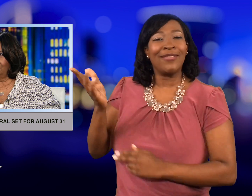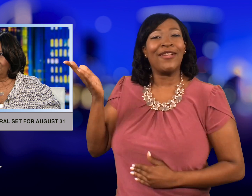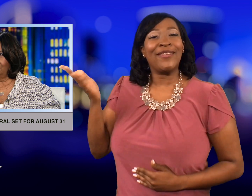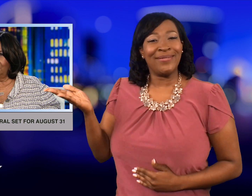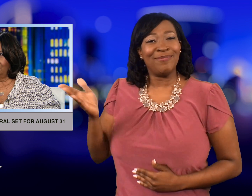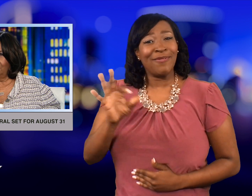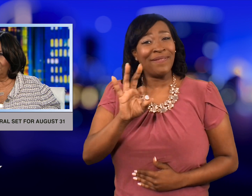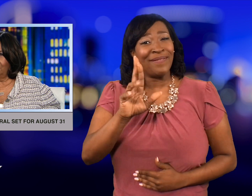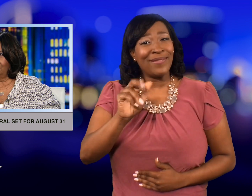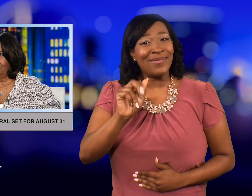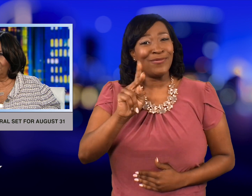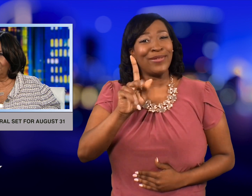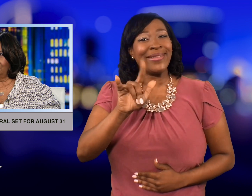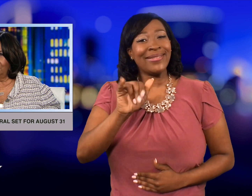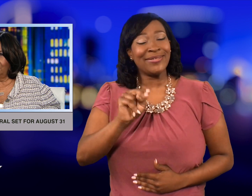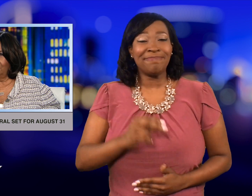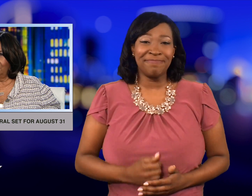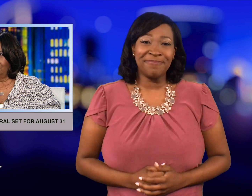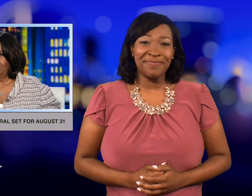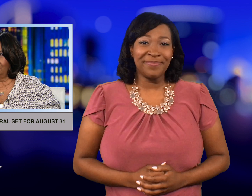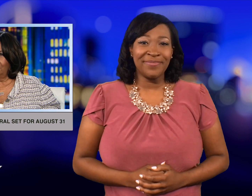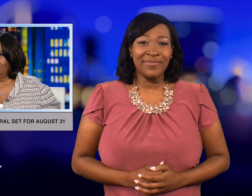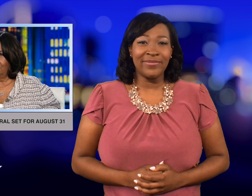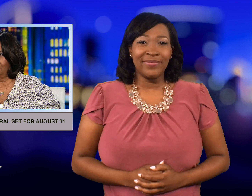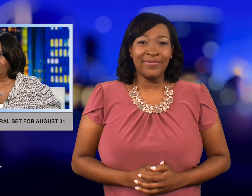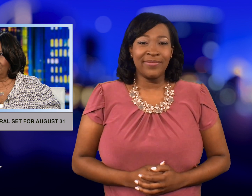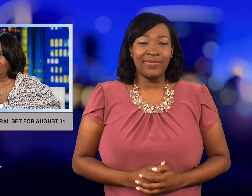to Franklin featuring major recording artists.